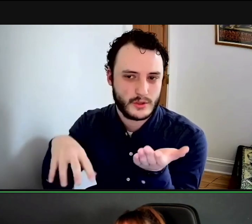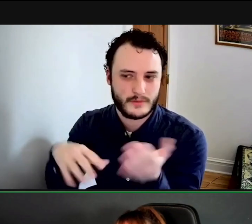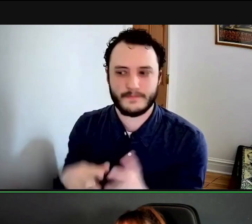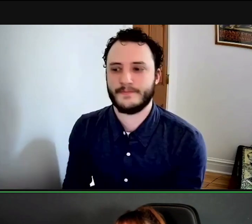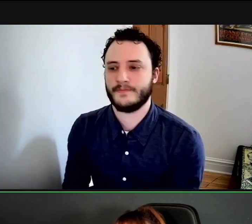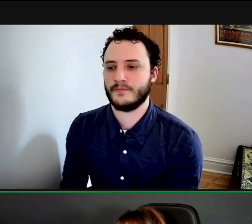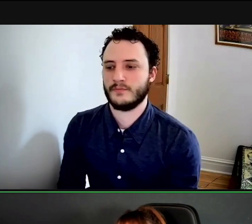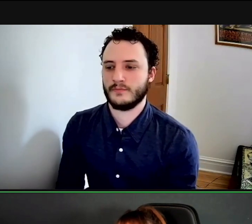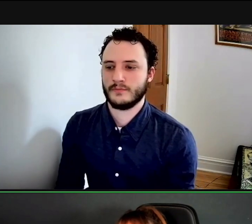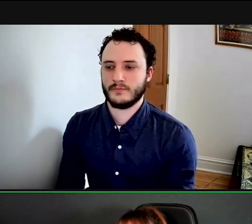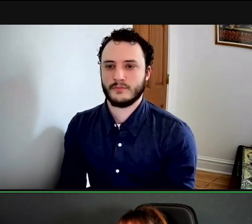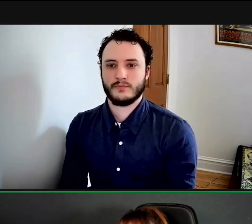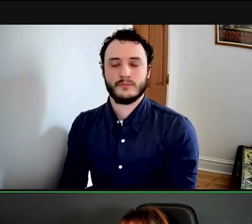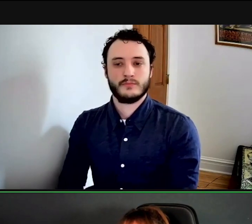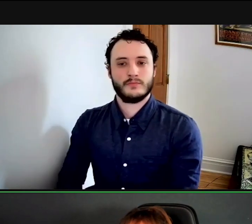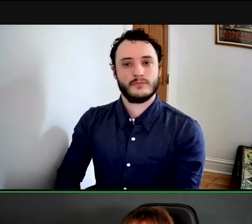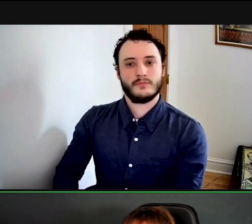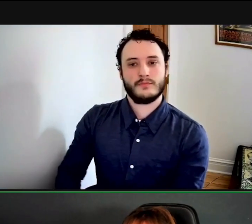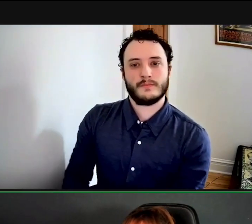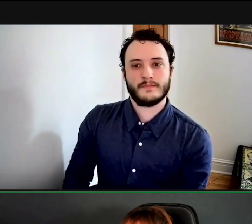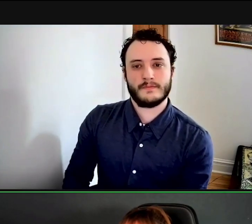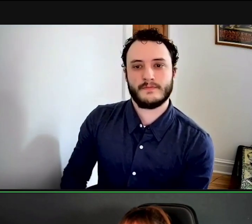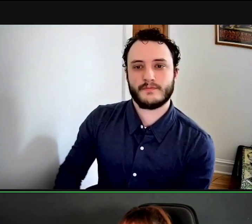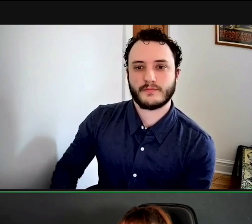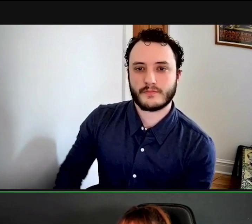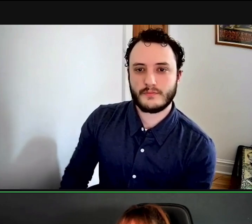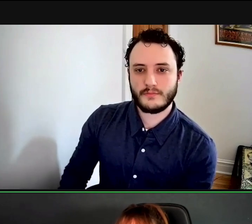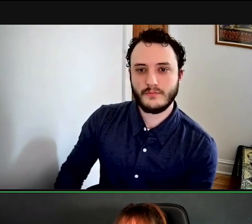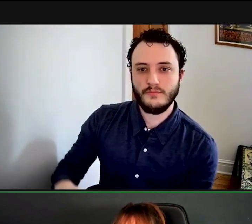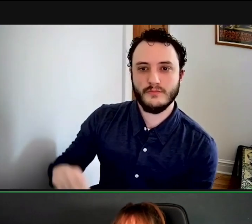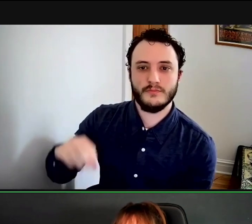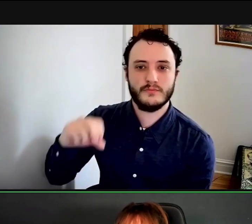That should be captioned so that deaf students have equal access to it.